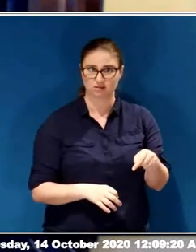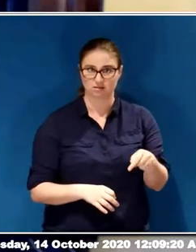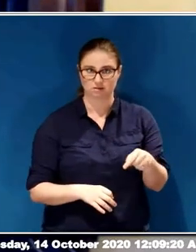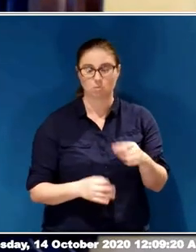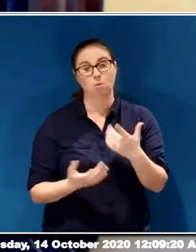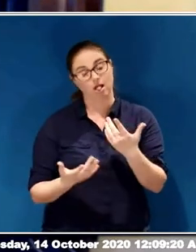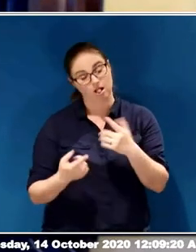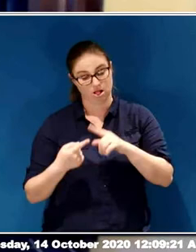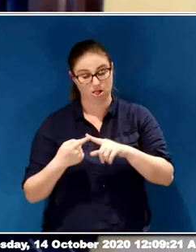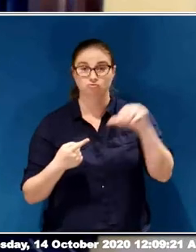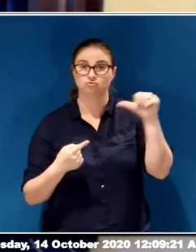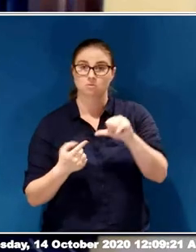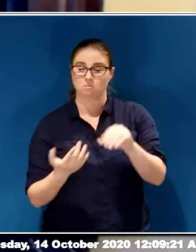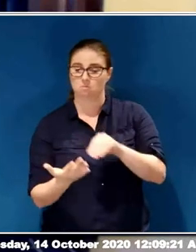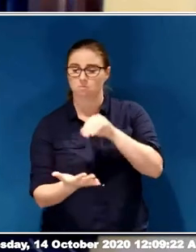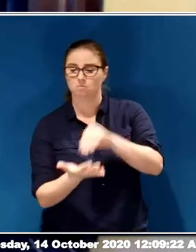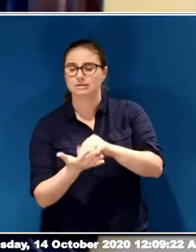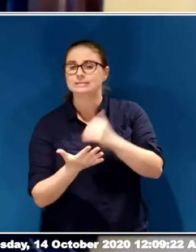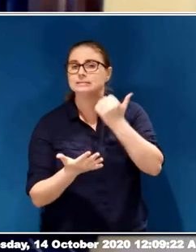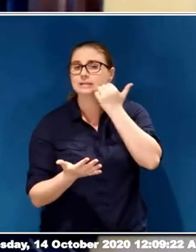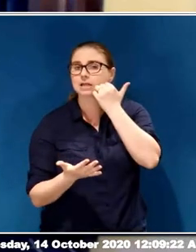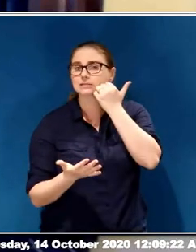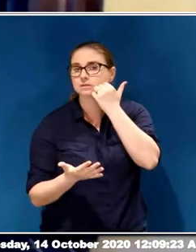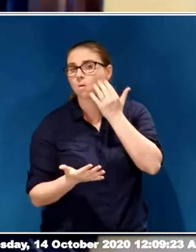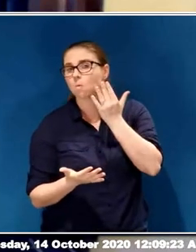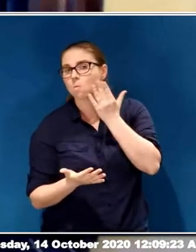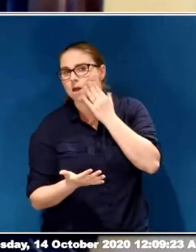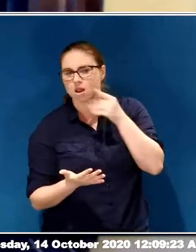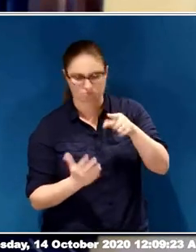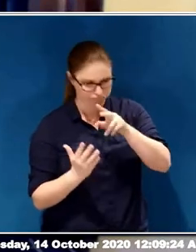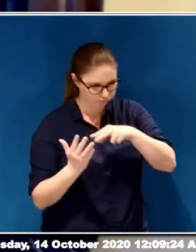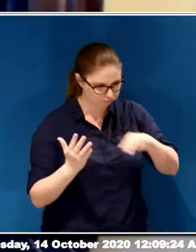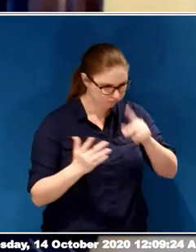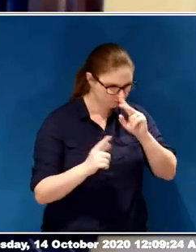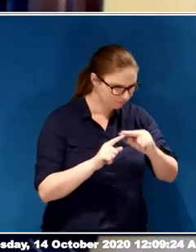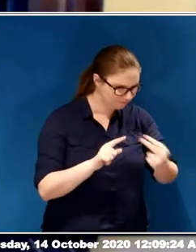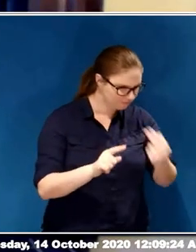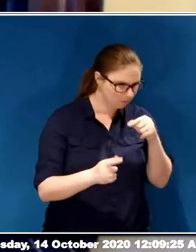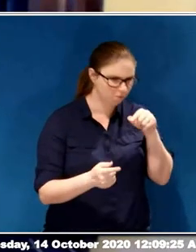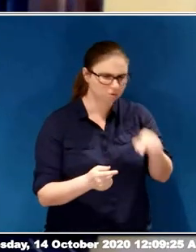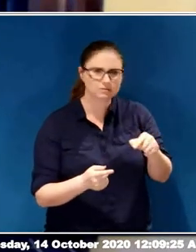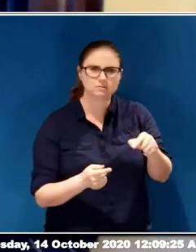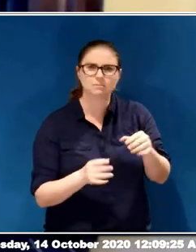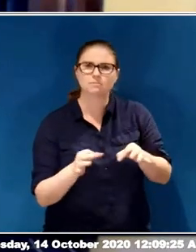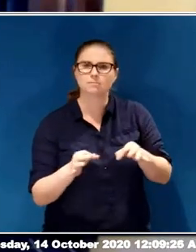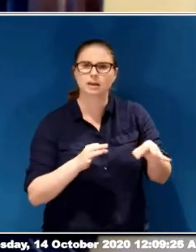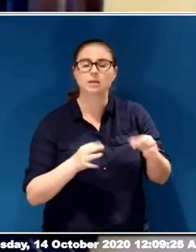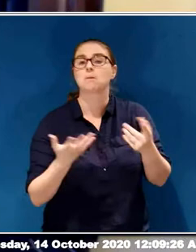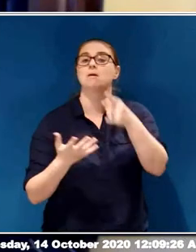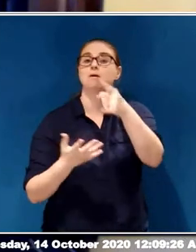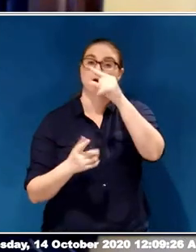So if the goal for a student perhaps is to improve in their reading or for there